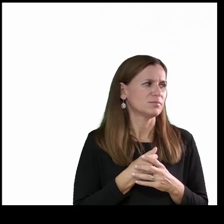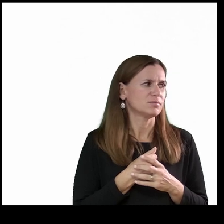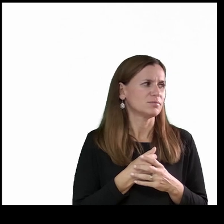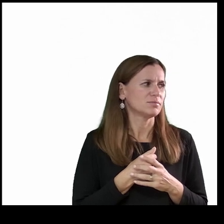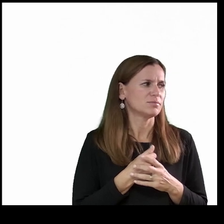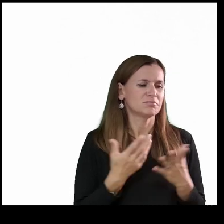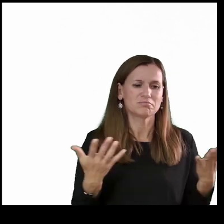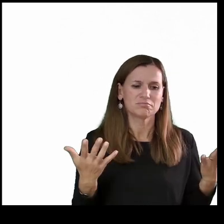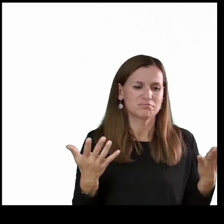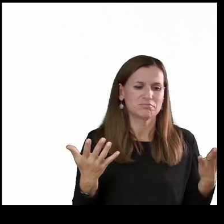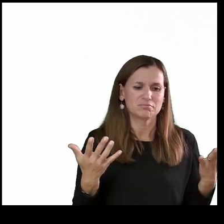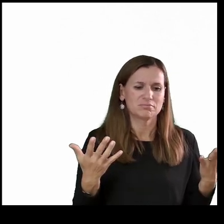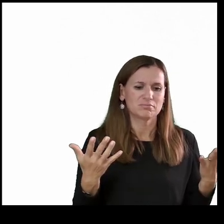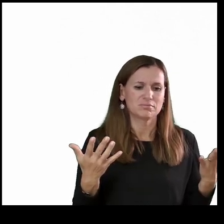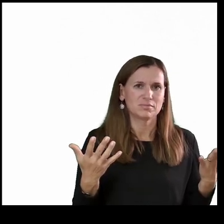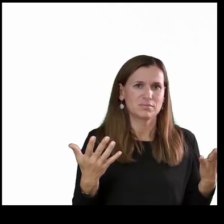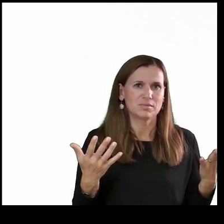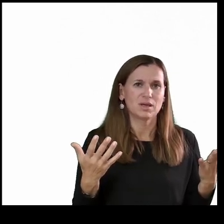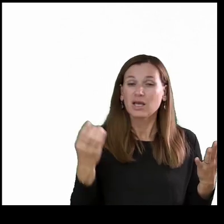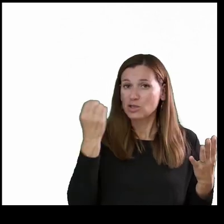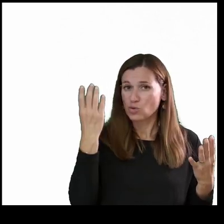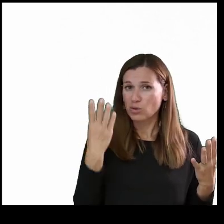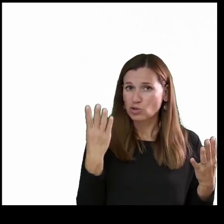you name it. Still, the education has